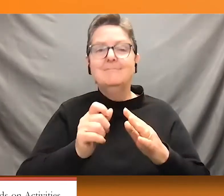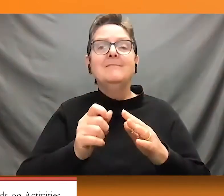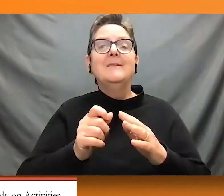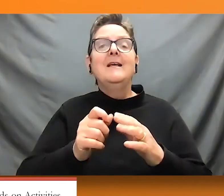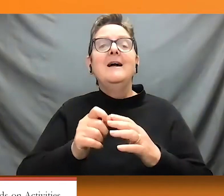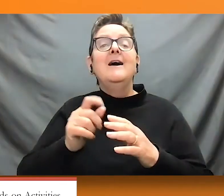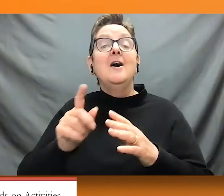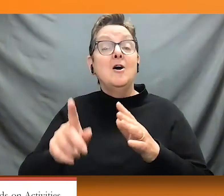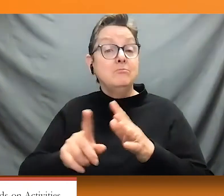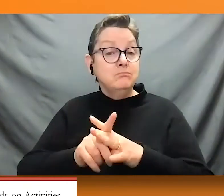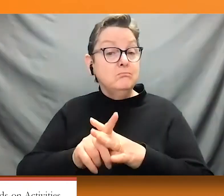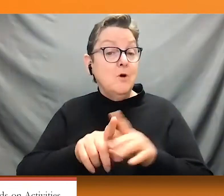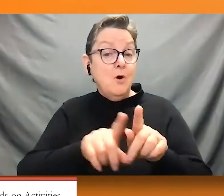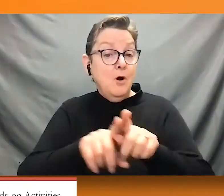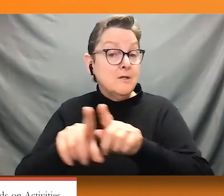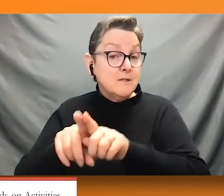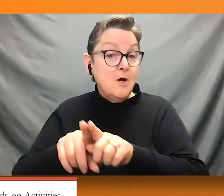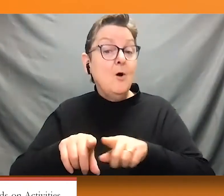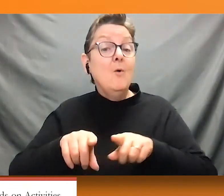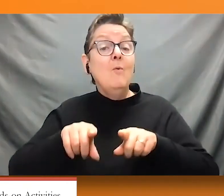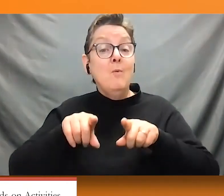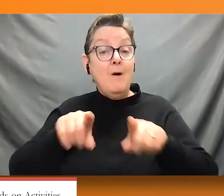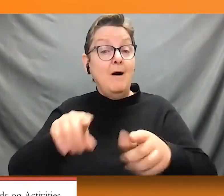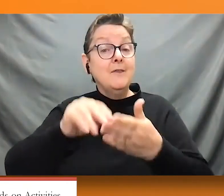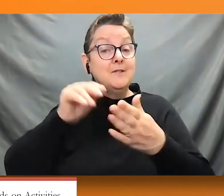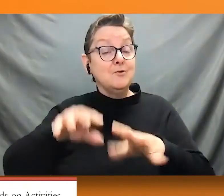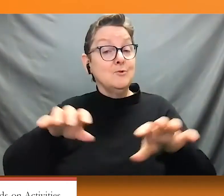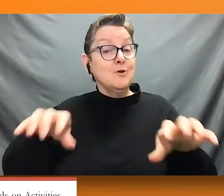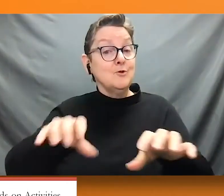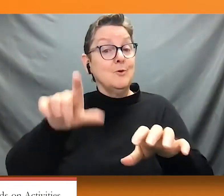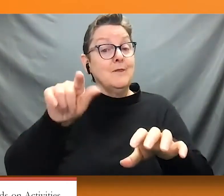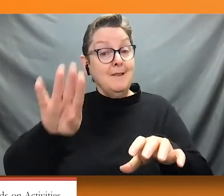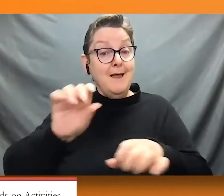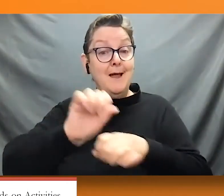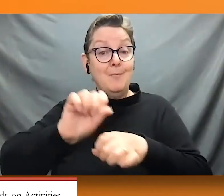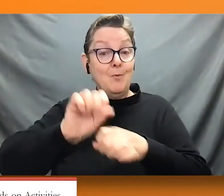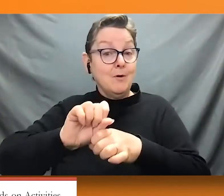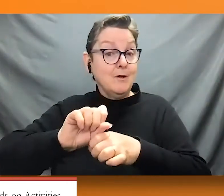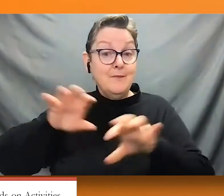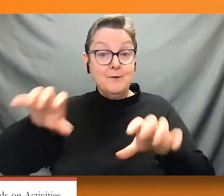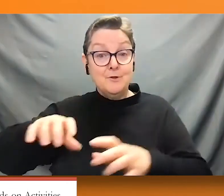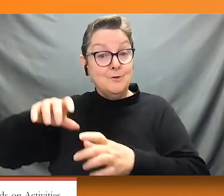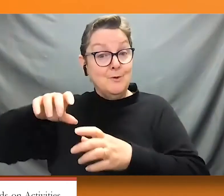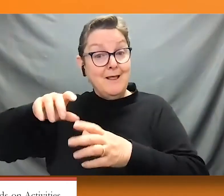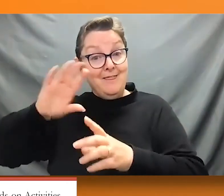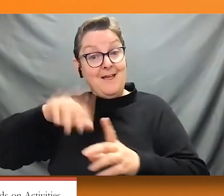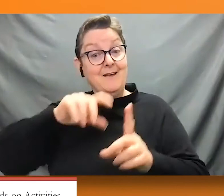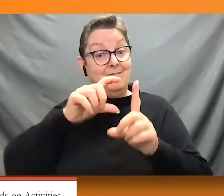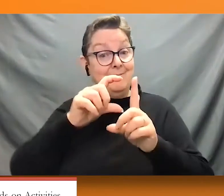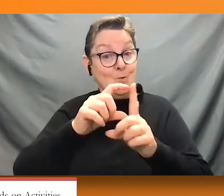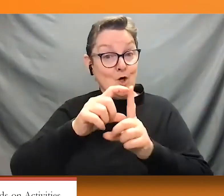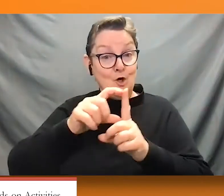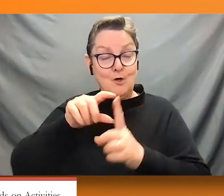Another thing--that was my thought. Another thing that you could do is take pictures of them doing the lab and doing the thing,